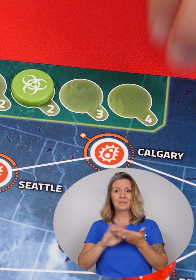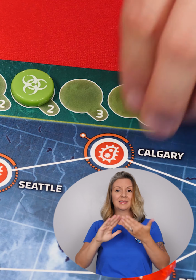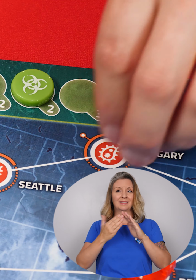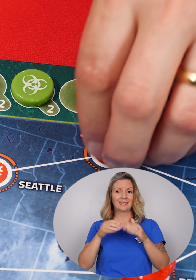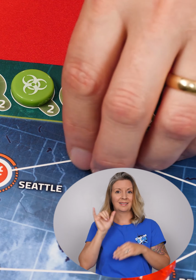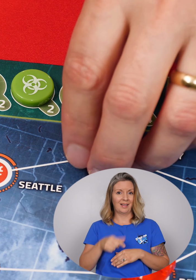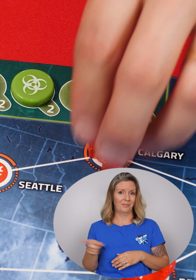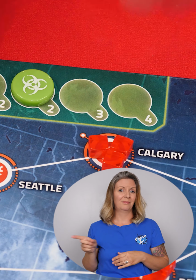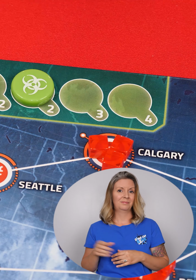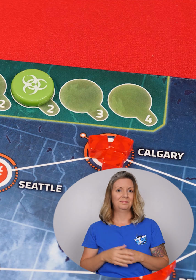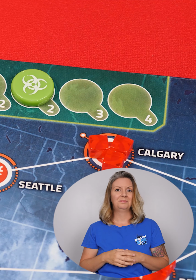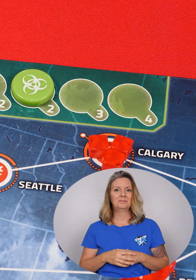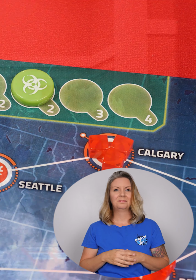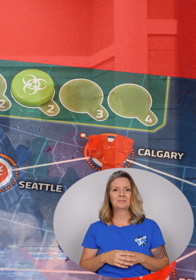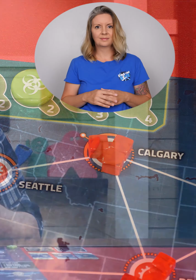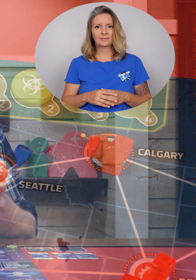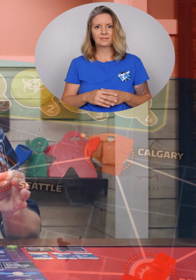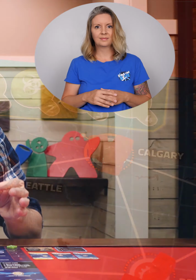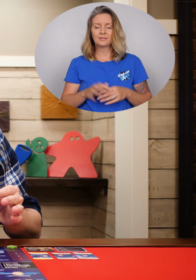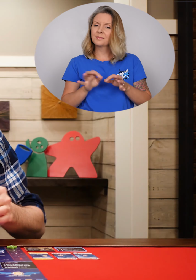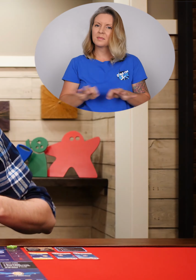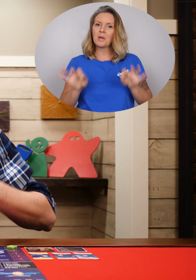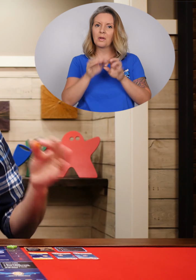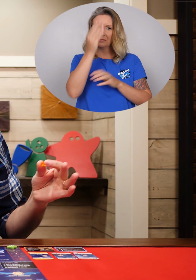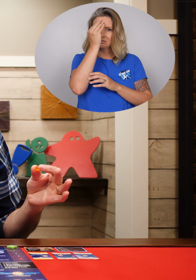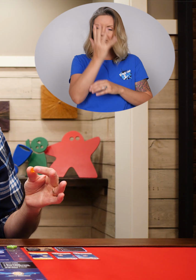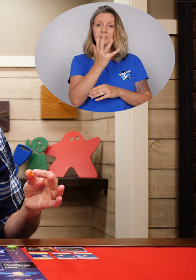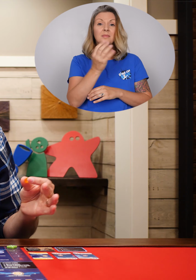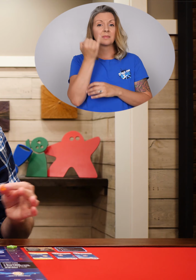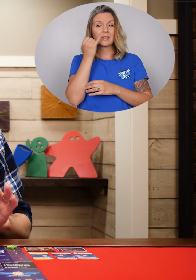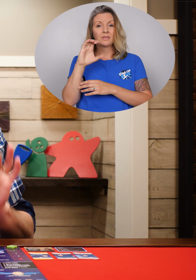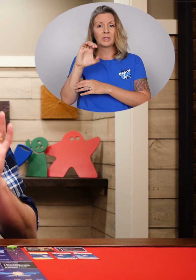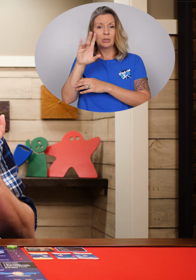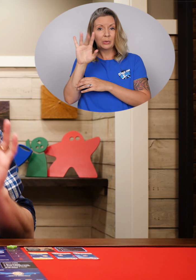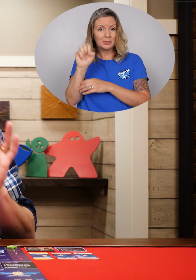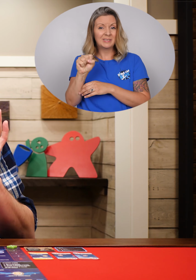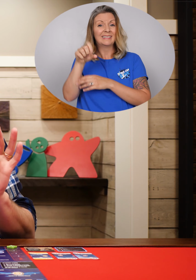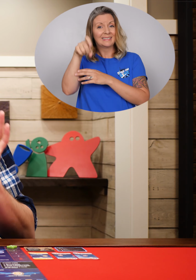onto the indicated city. I should mention, at any time, if you need to add disease cubes